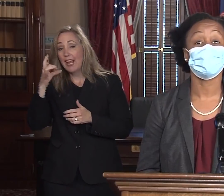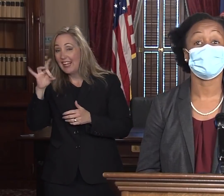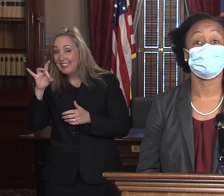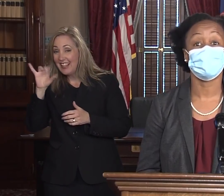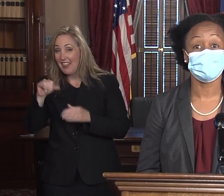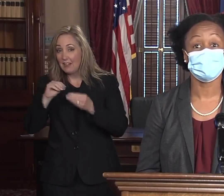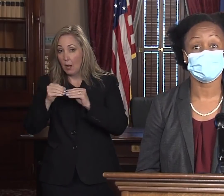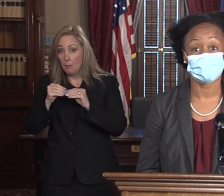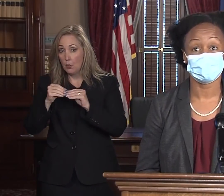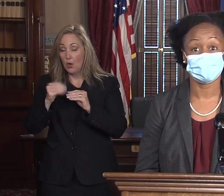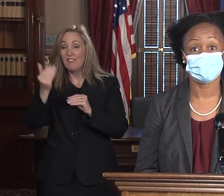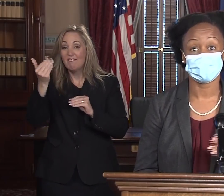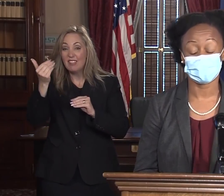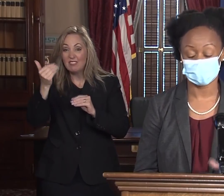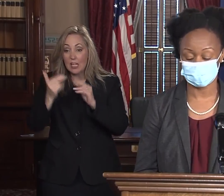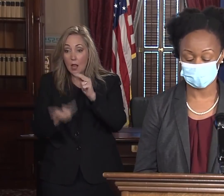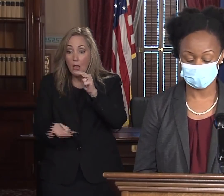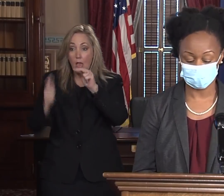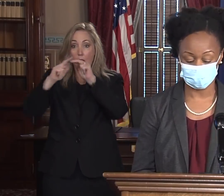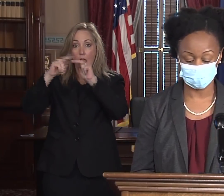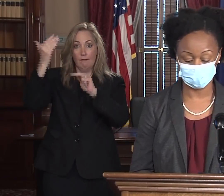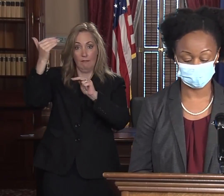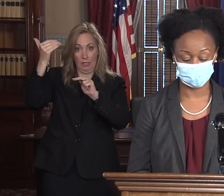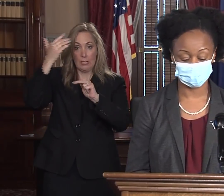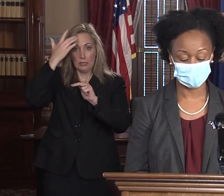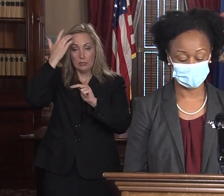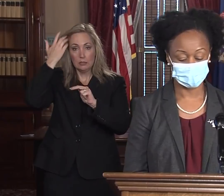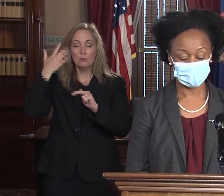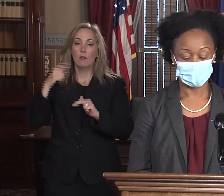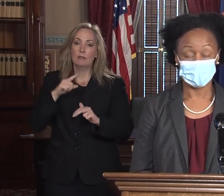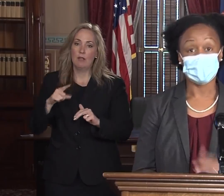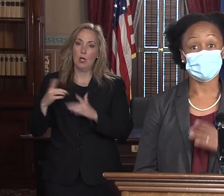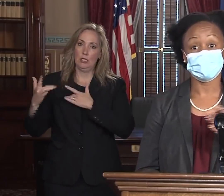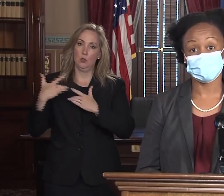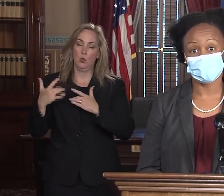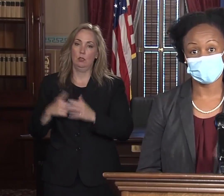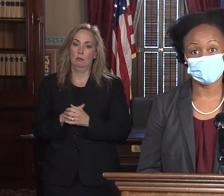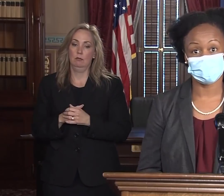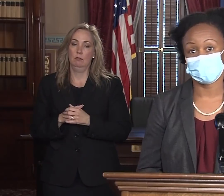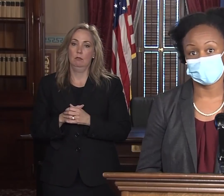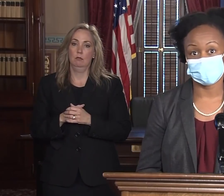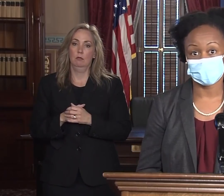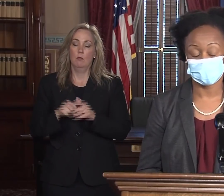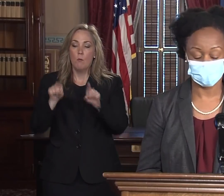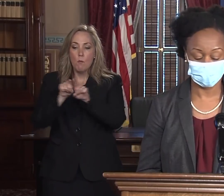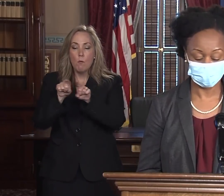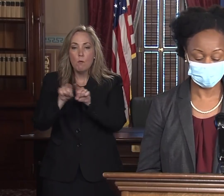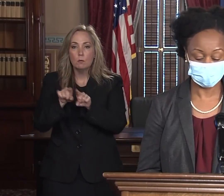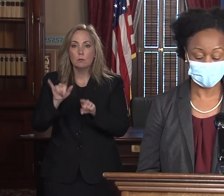AVERAGE OF NINE CASES, NINE DEATHS WE ARE DAY. AS OF OCTOBER 18 THAT NUMBER WAS AT 15.